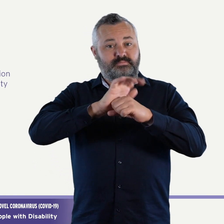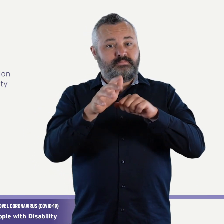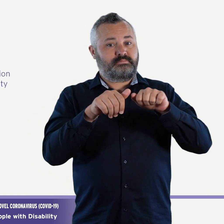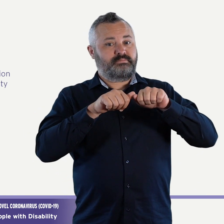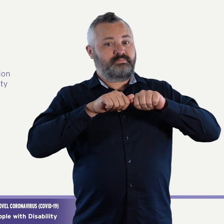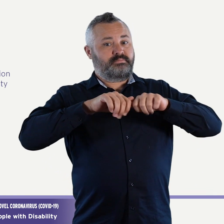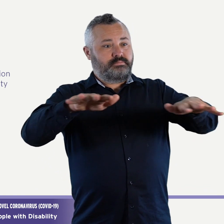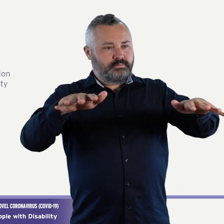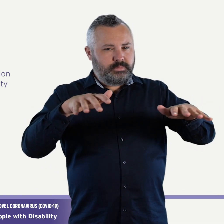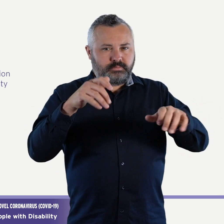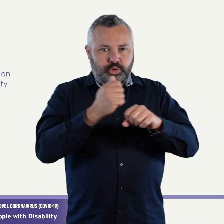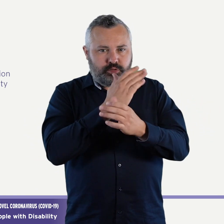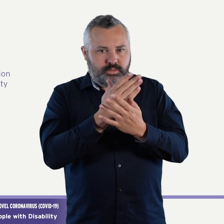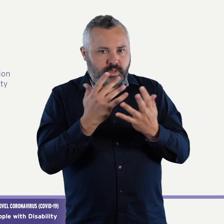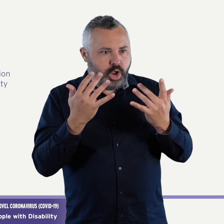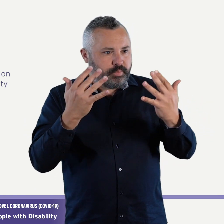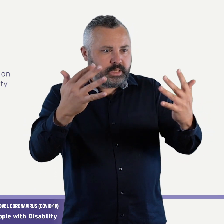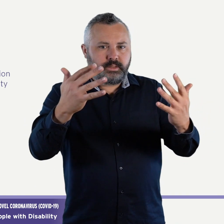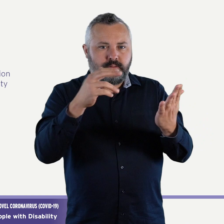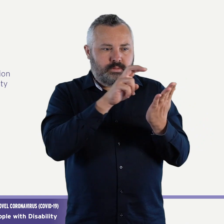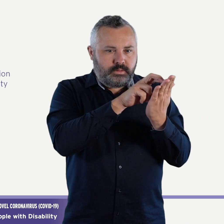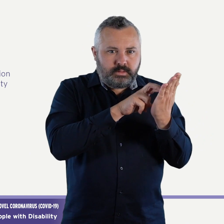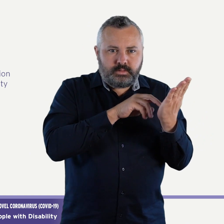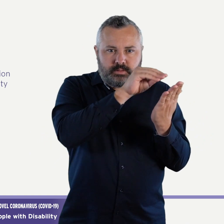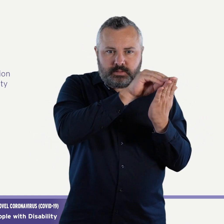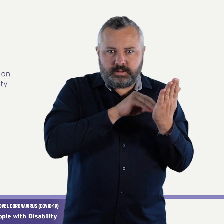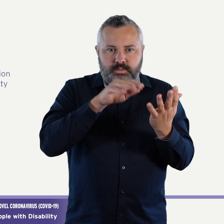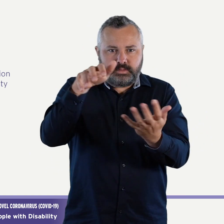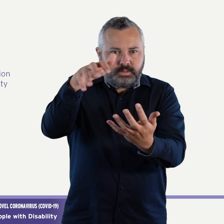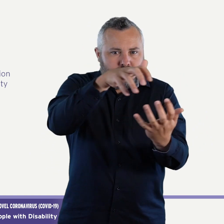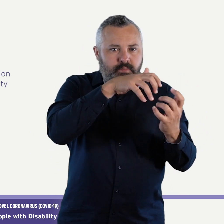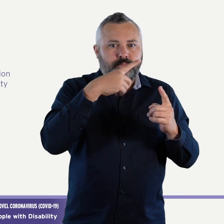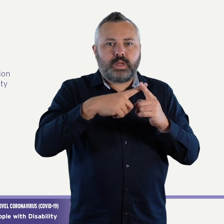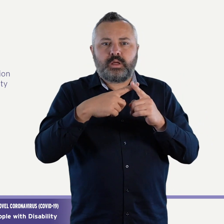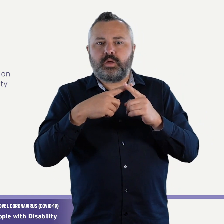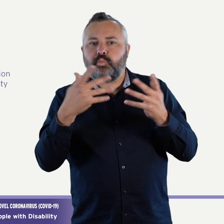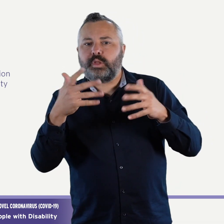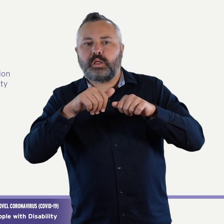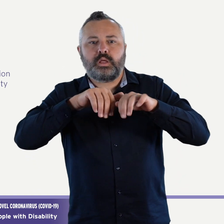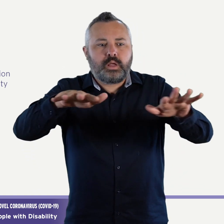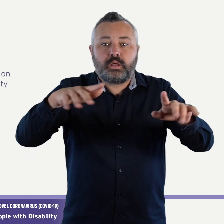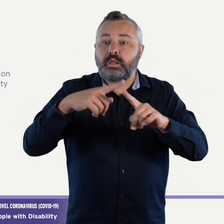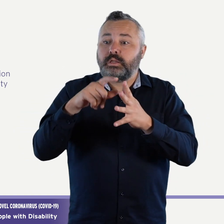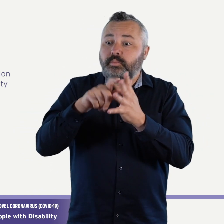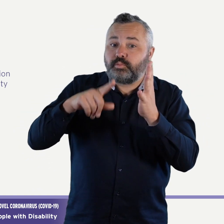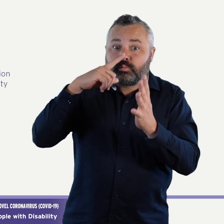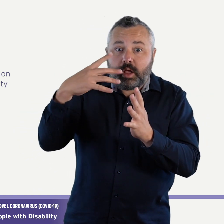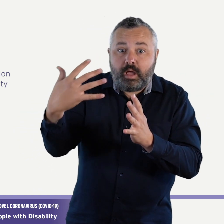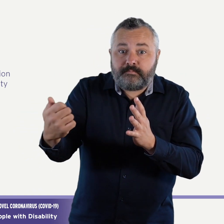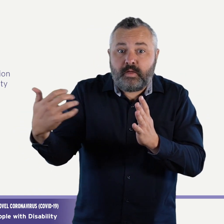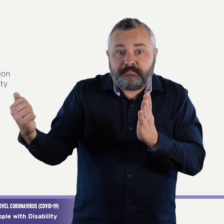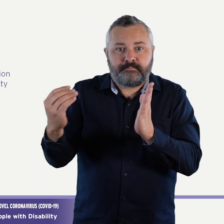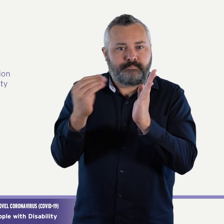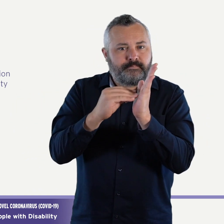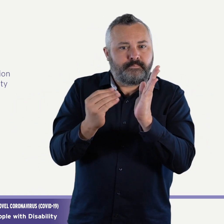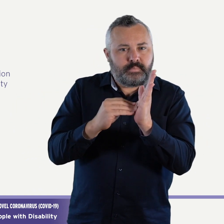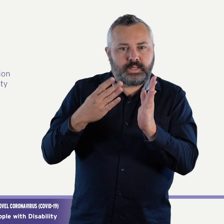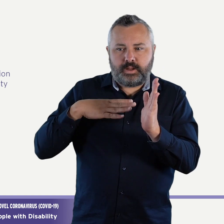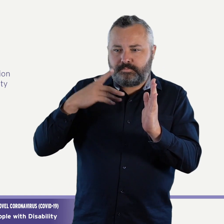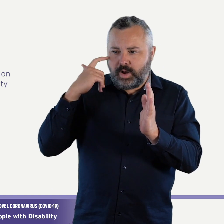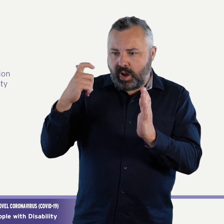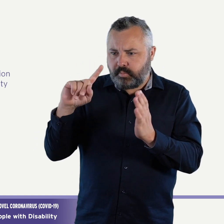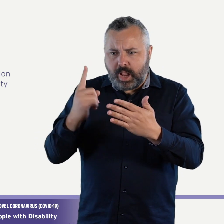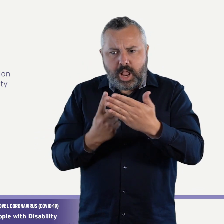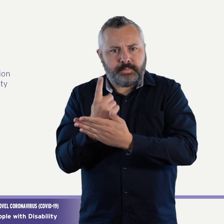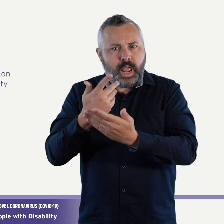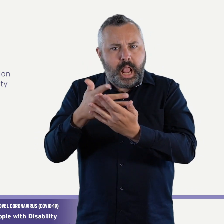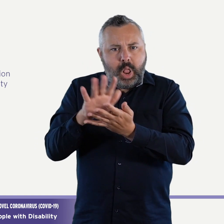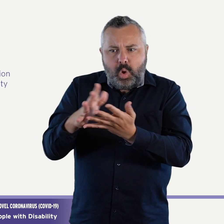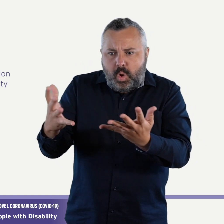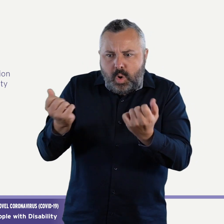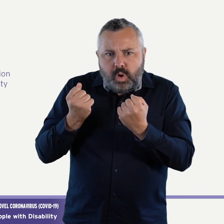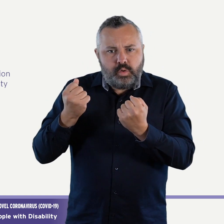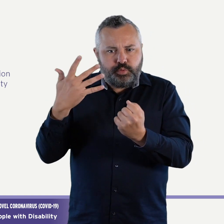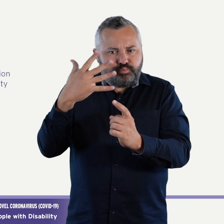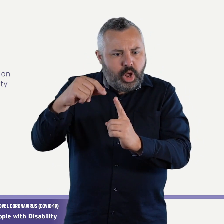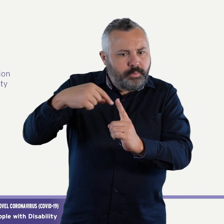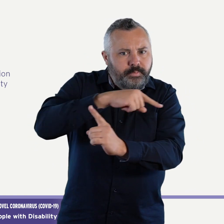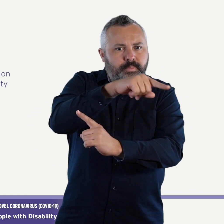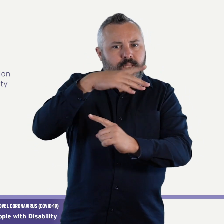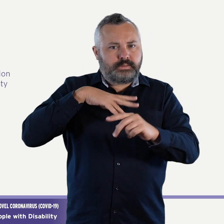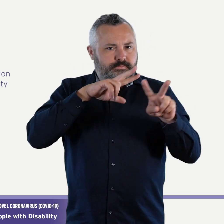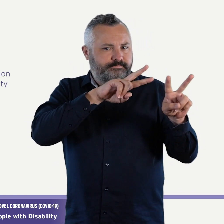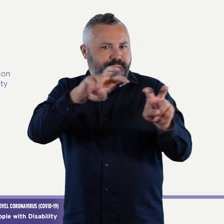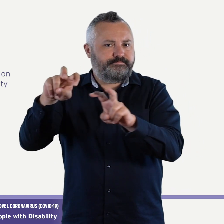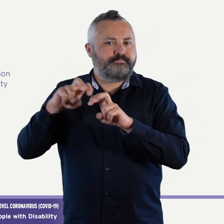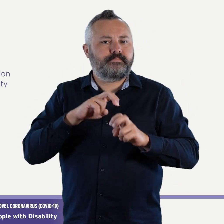Collect and share data & evidence about the spread of COVID-19 & the health impacts to people with disability.